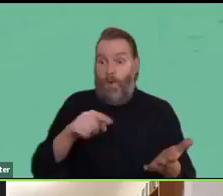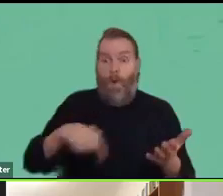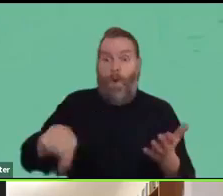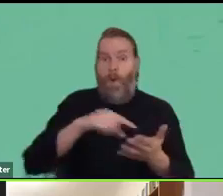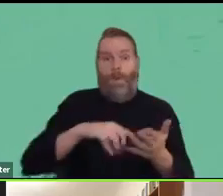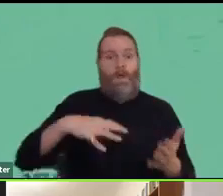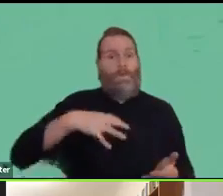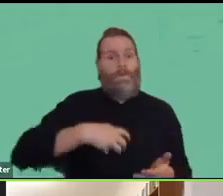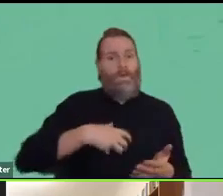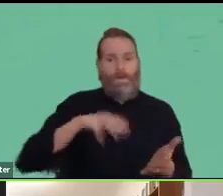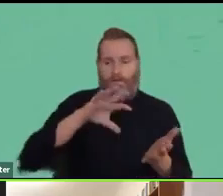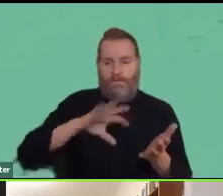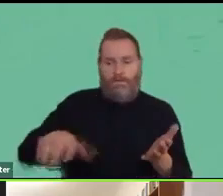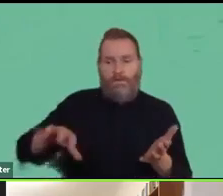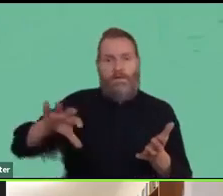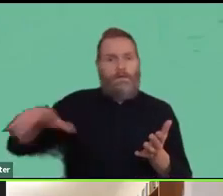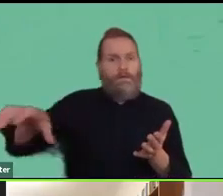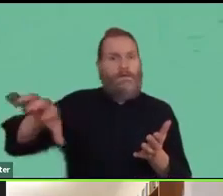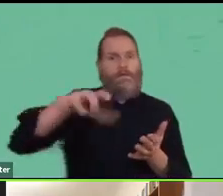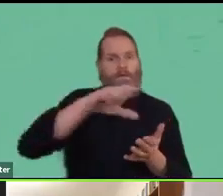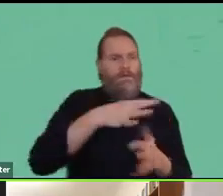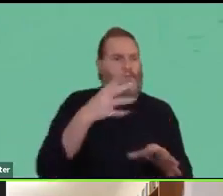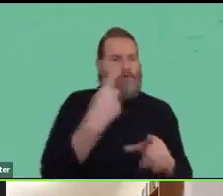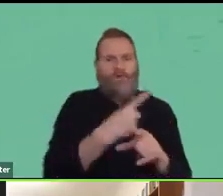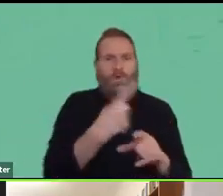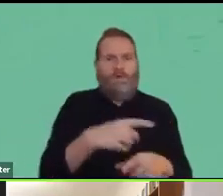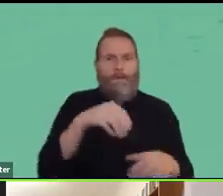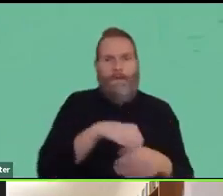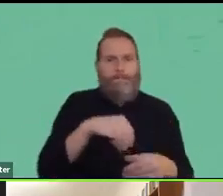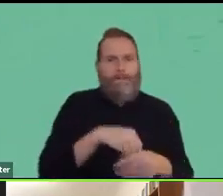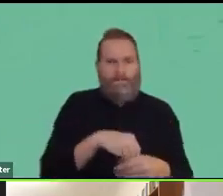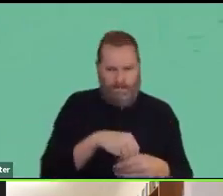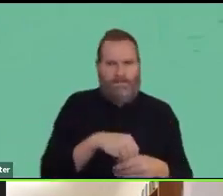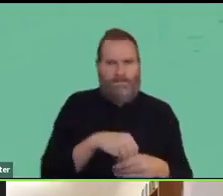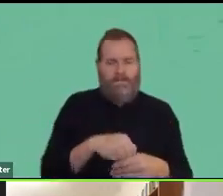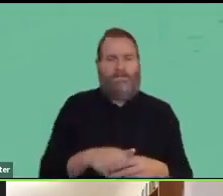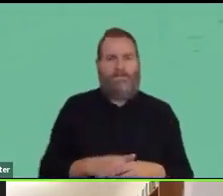because one of the things that we did for him was we've met the Cabinet Office because of course